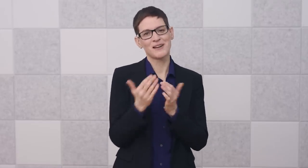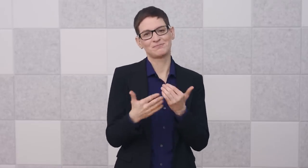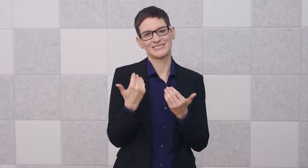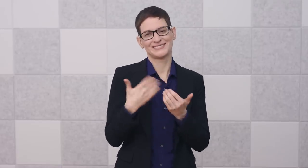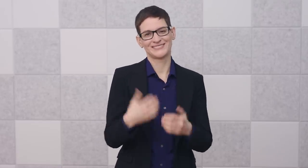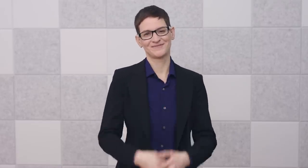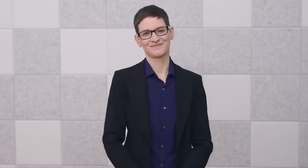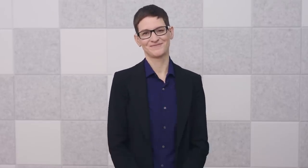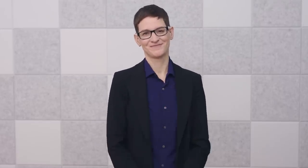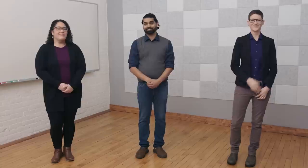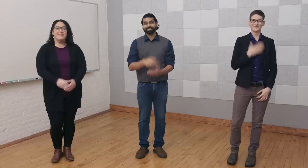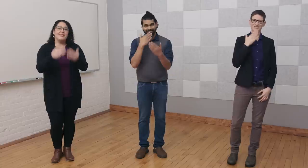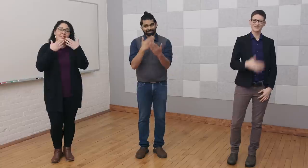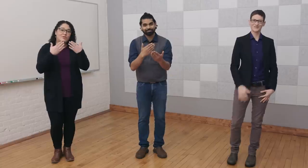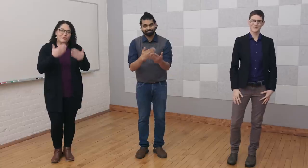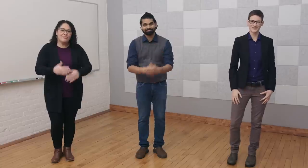the easier it becomes. Thank you!